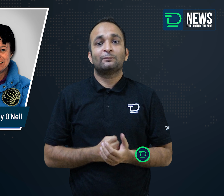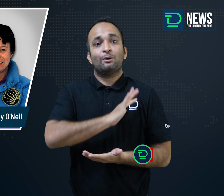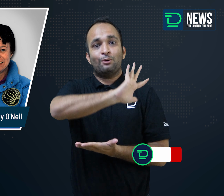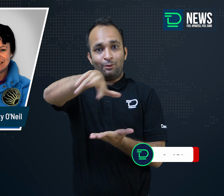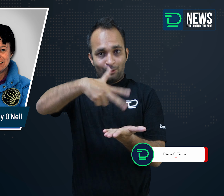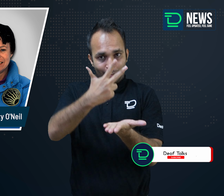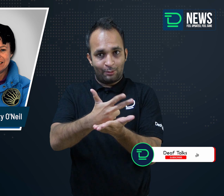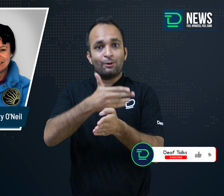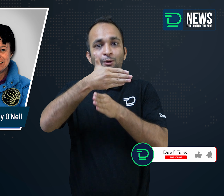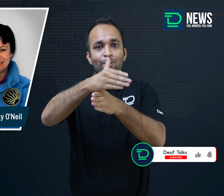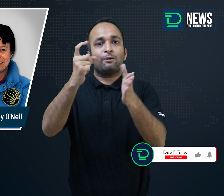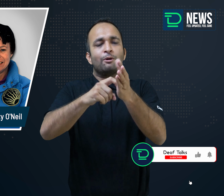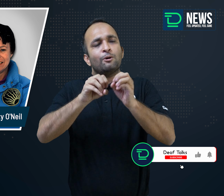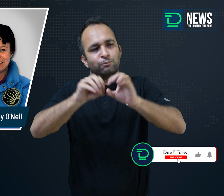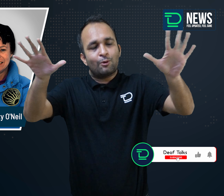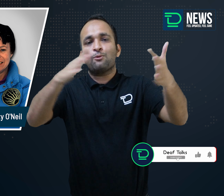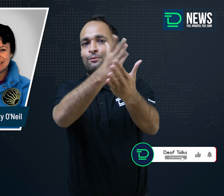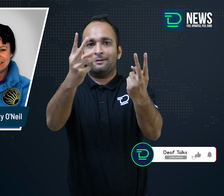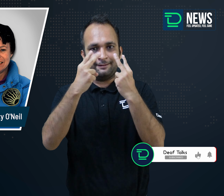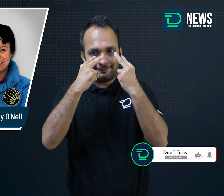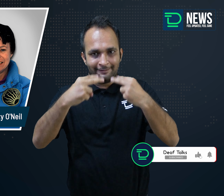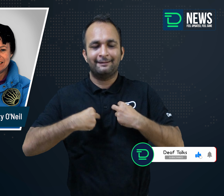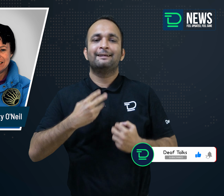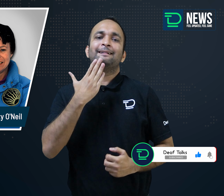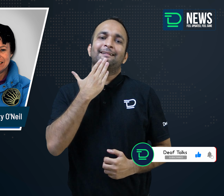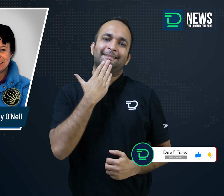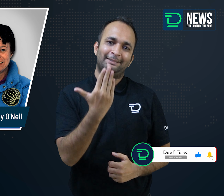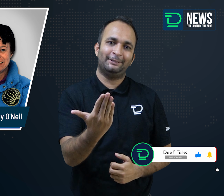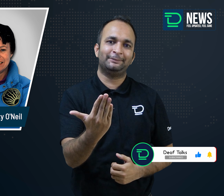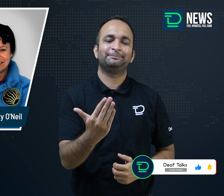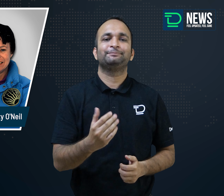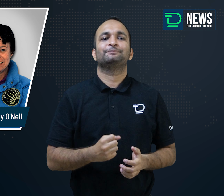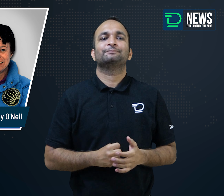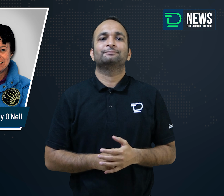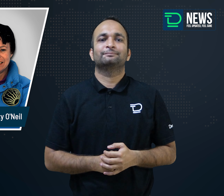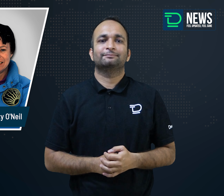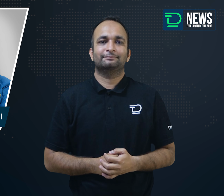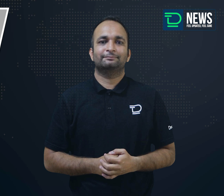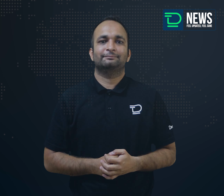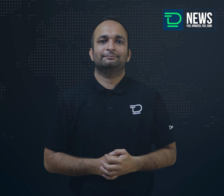Subscribe deaf talks and share with your friends. Thank you.